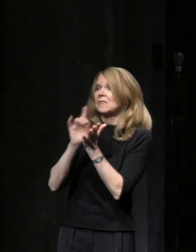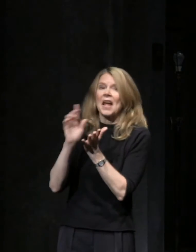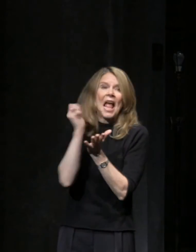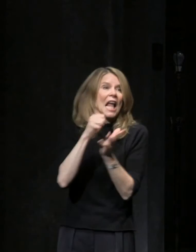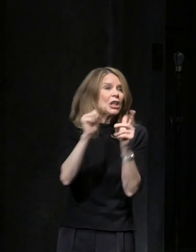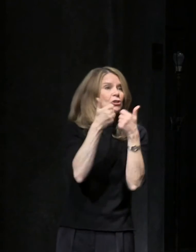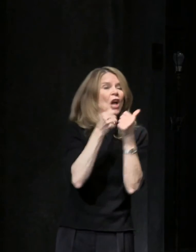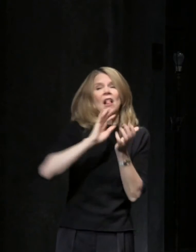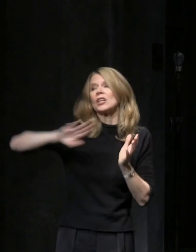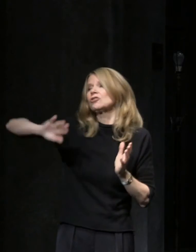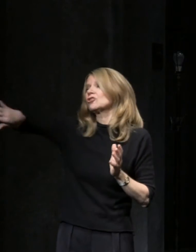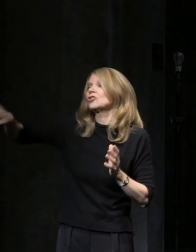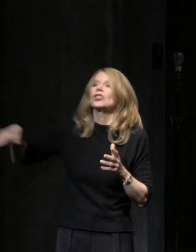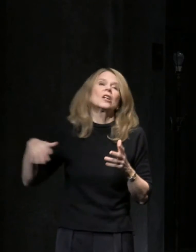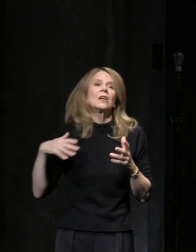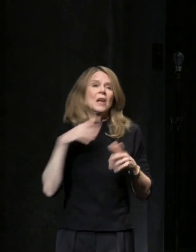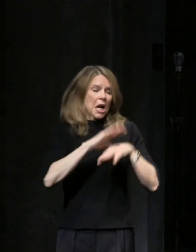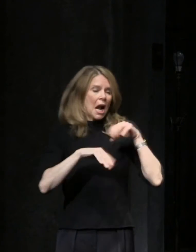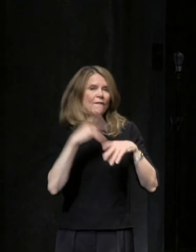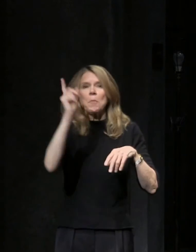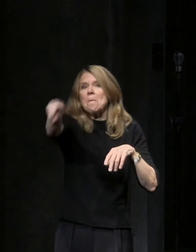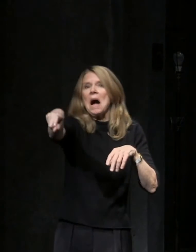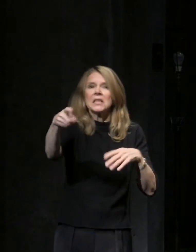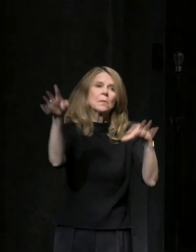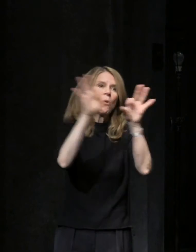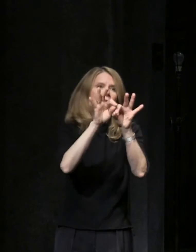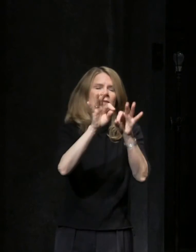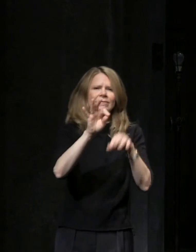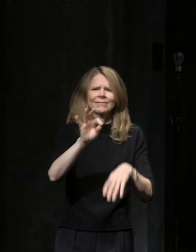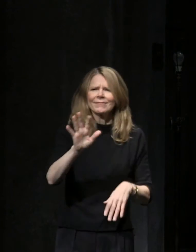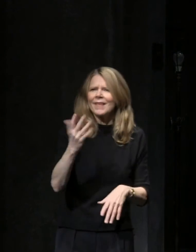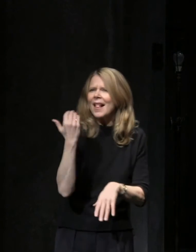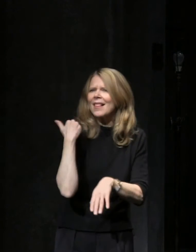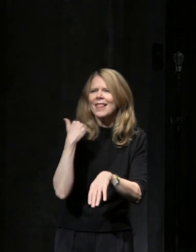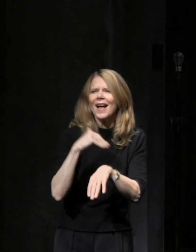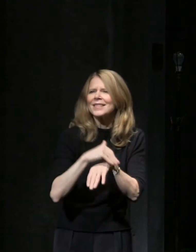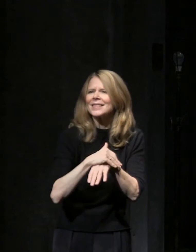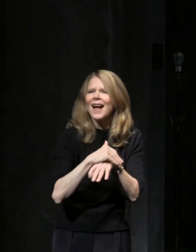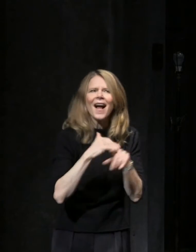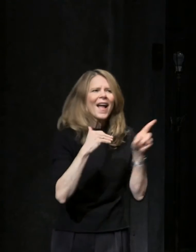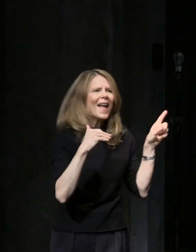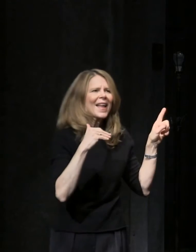that take you out of your comfort zone, then last night wasn't about any of that. Last